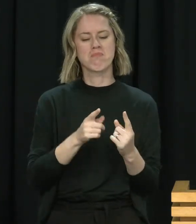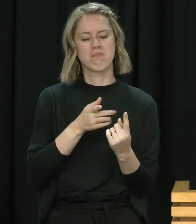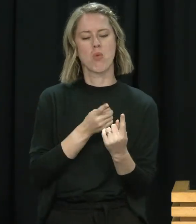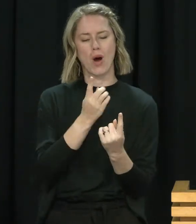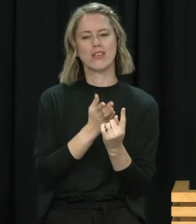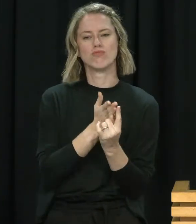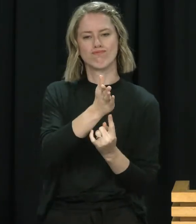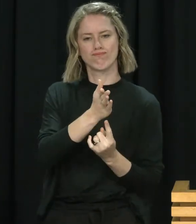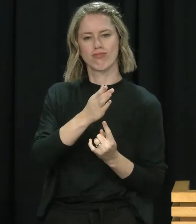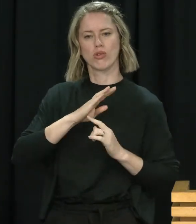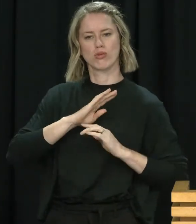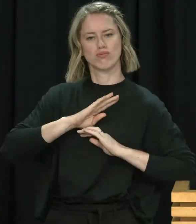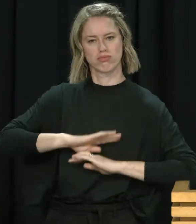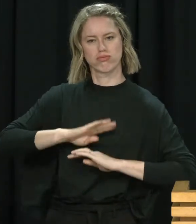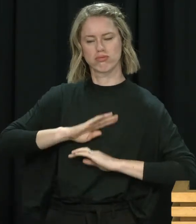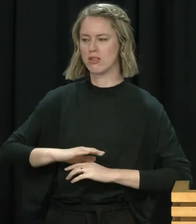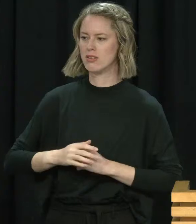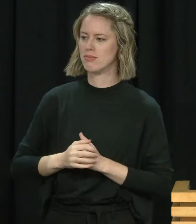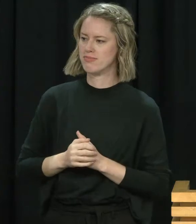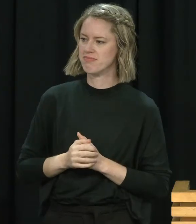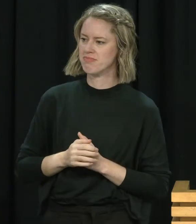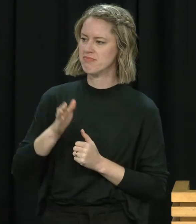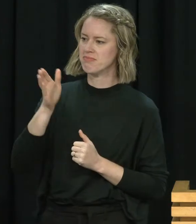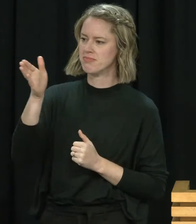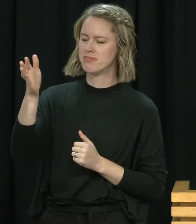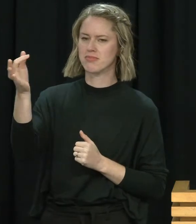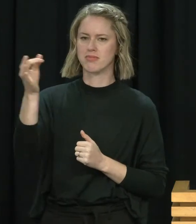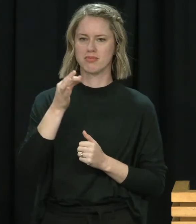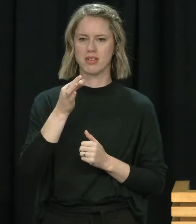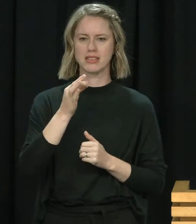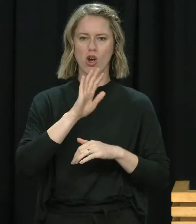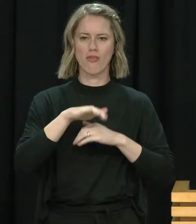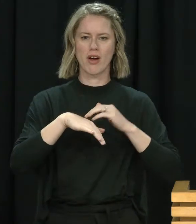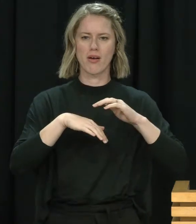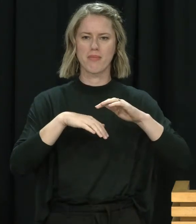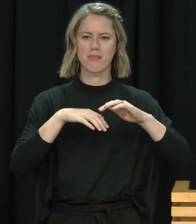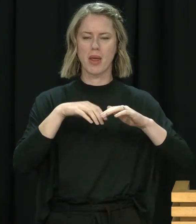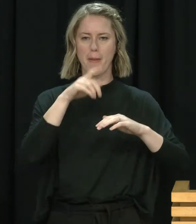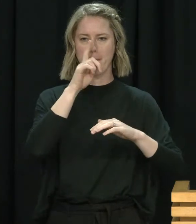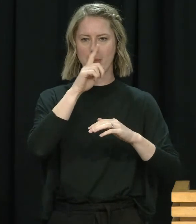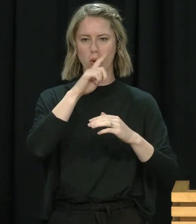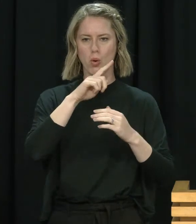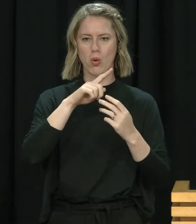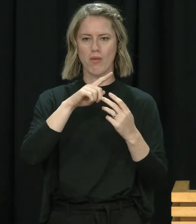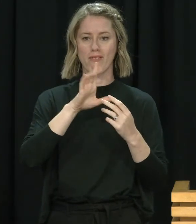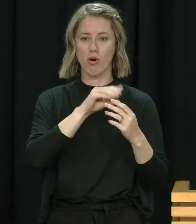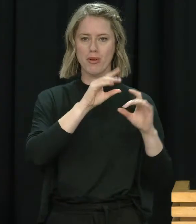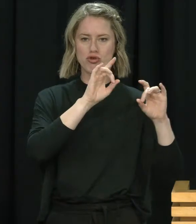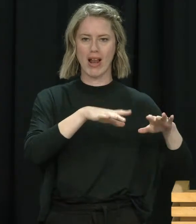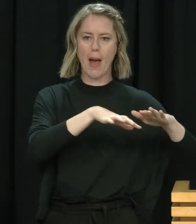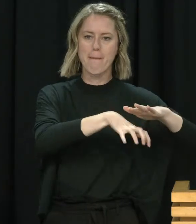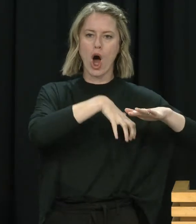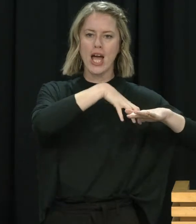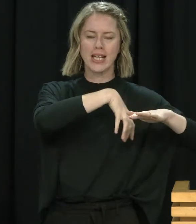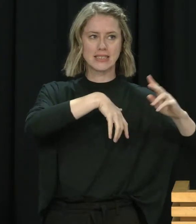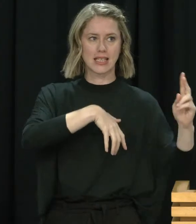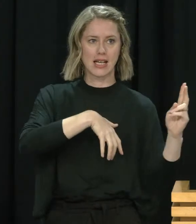that all of those have been negative provides us with just another layer of assurance.